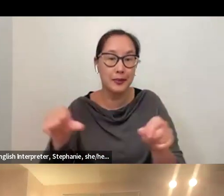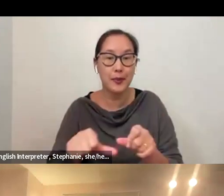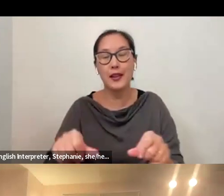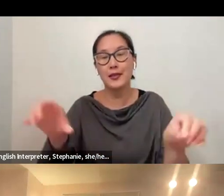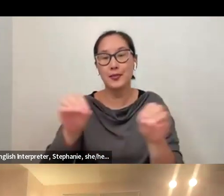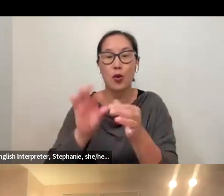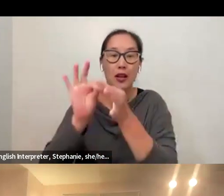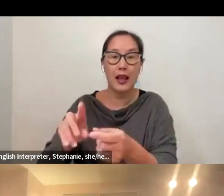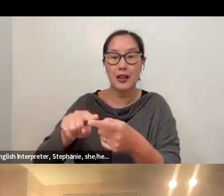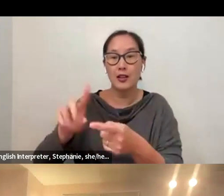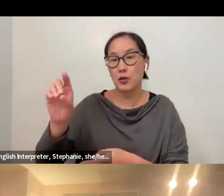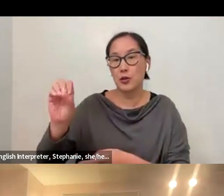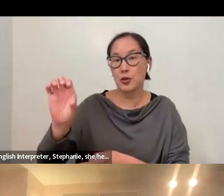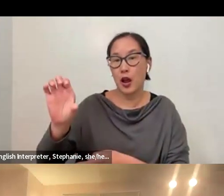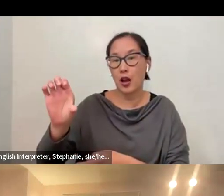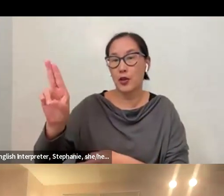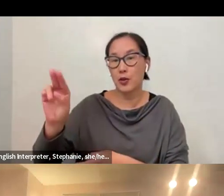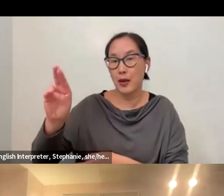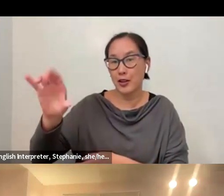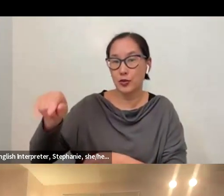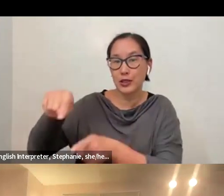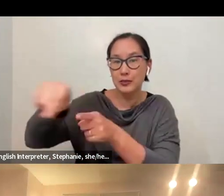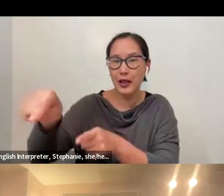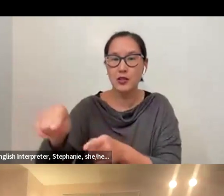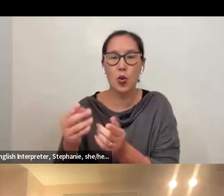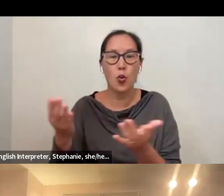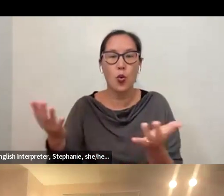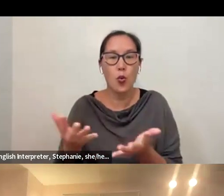let's say, what are you hoping changes